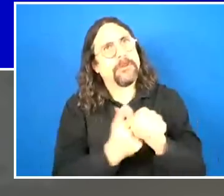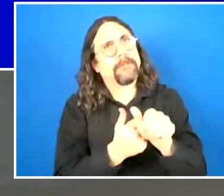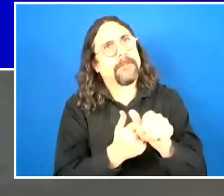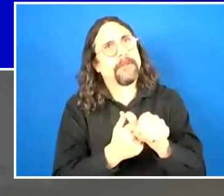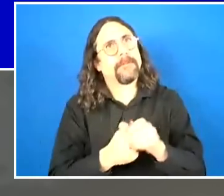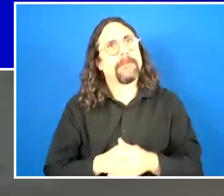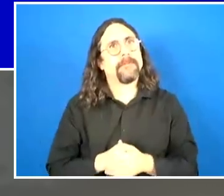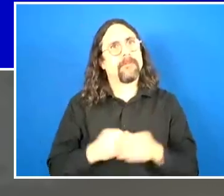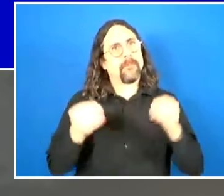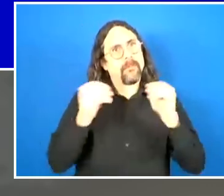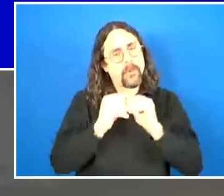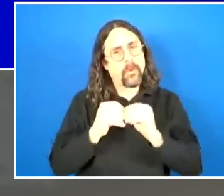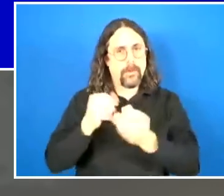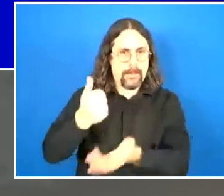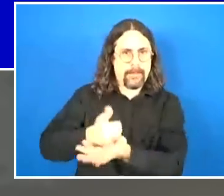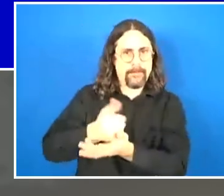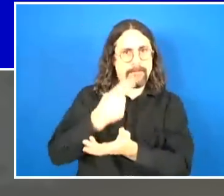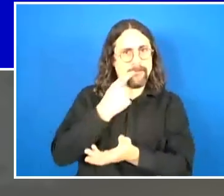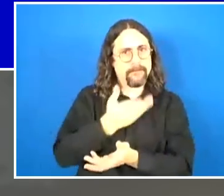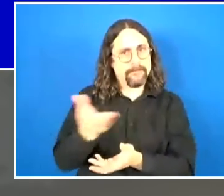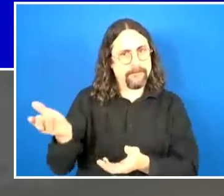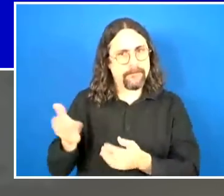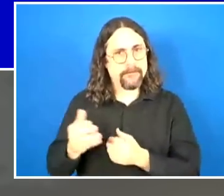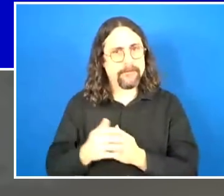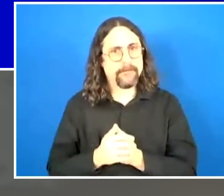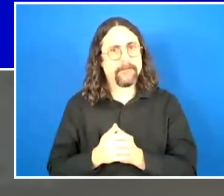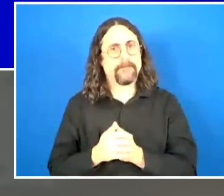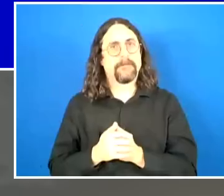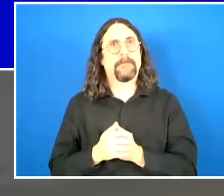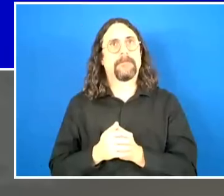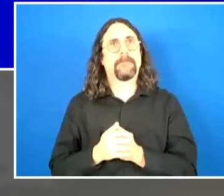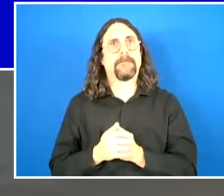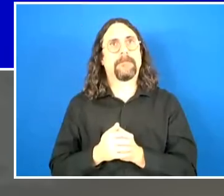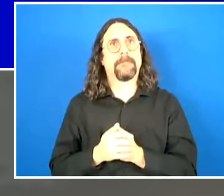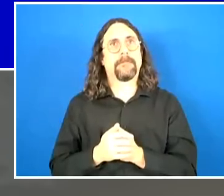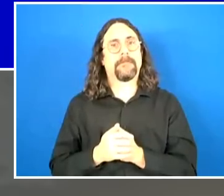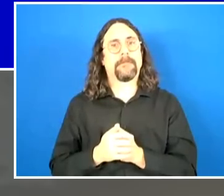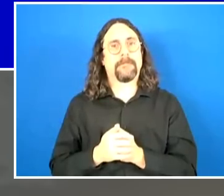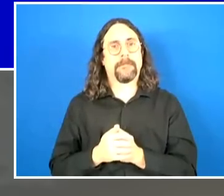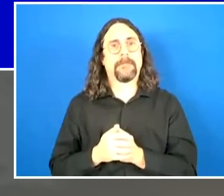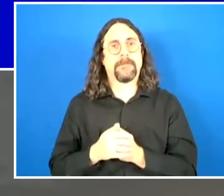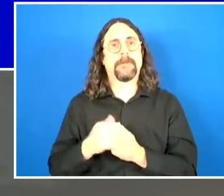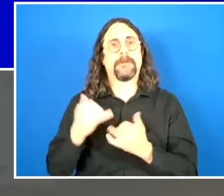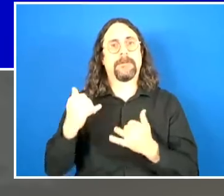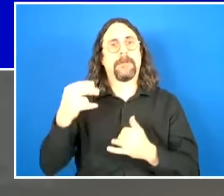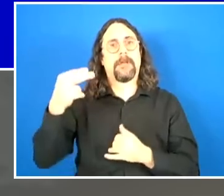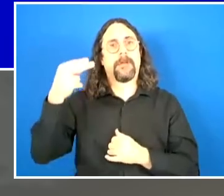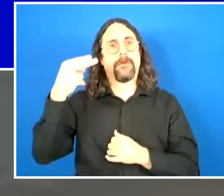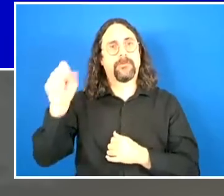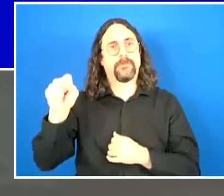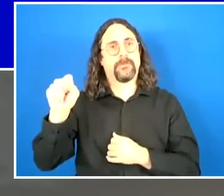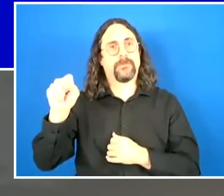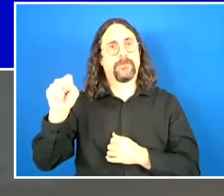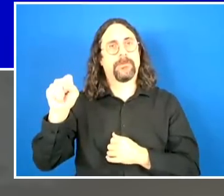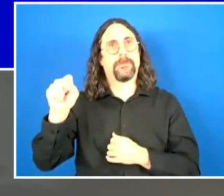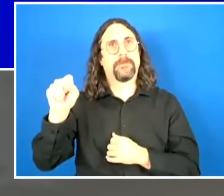TERMS OF KNOWING KIDS WHO MIGHT NEED EXTRA HELP WH EENVRYEONE ODESO CME BACK TOGETHER AS WELL. HIGH SCHOOL,